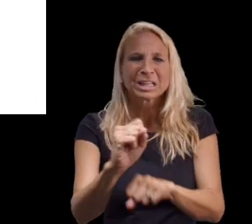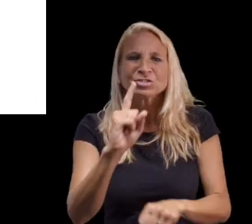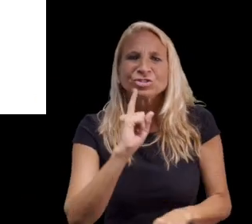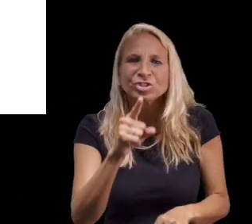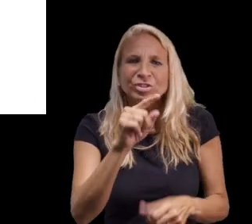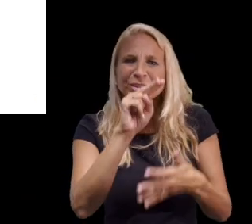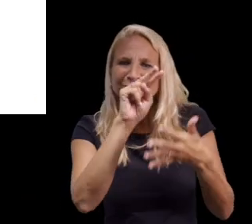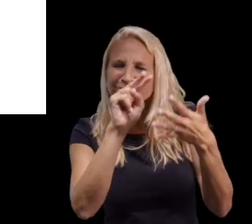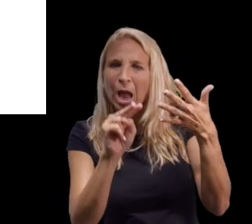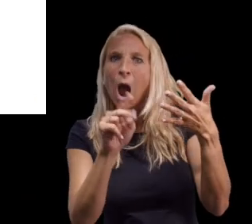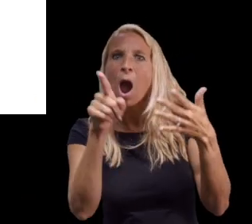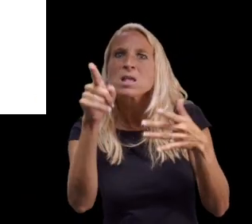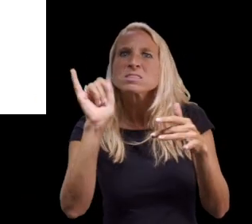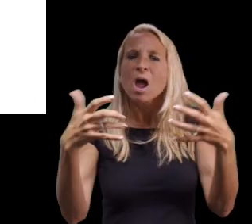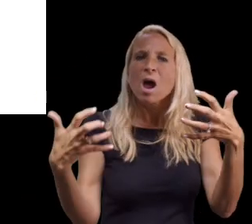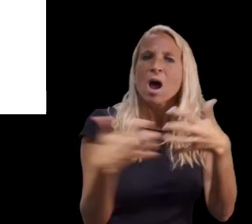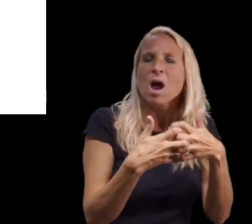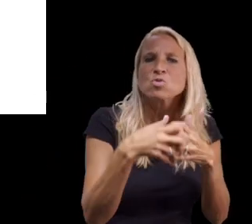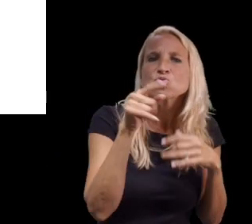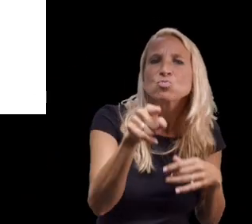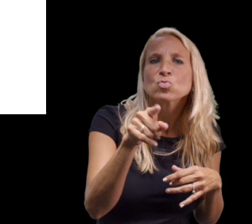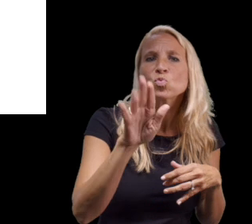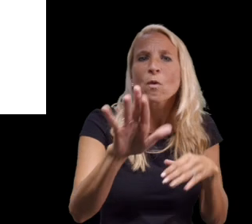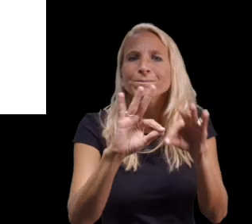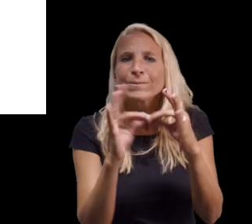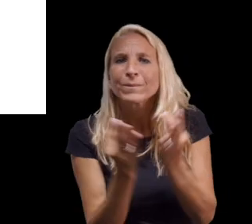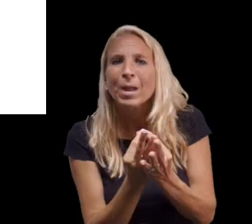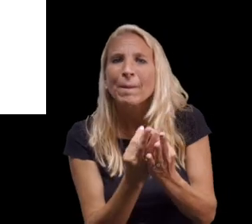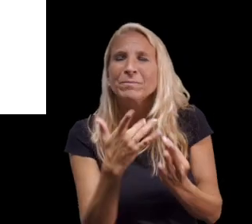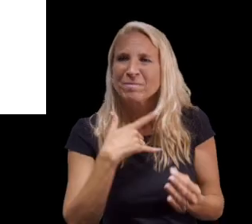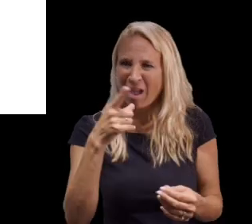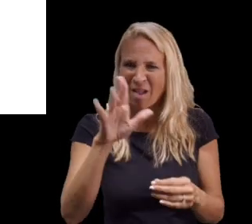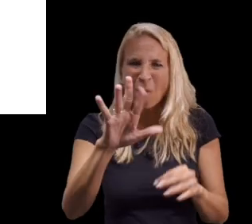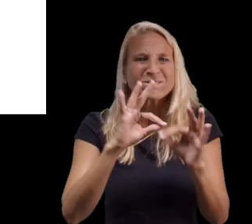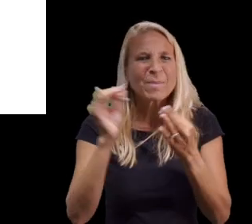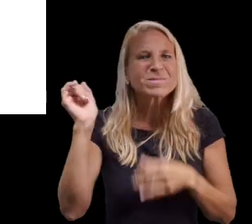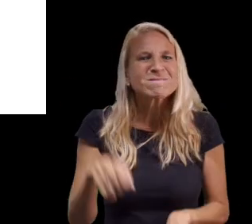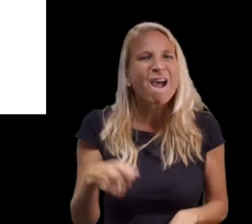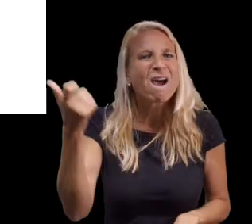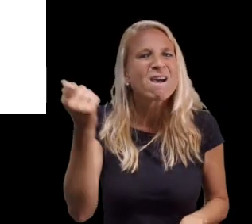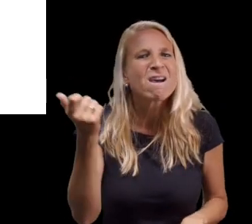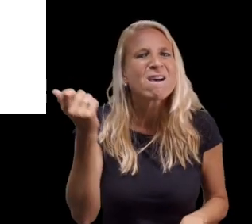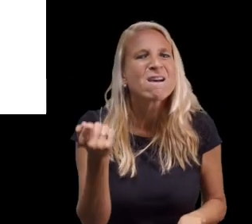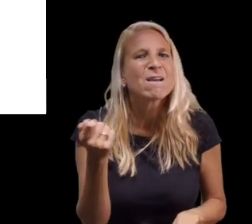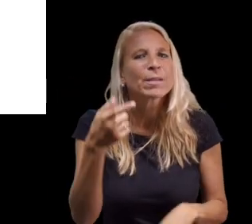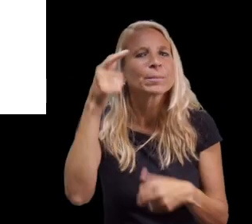Please be sure to get on all interest lists that you or your family member could potentially be eligible for.